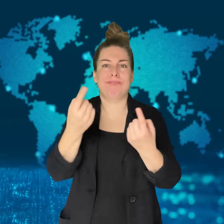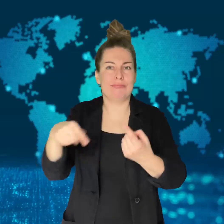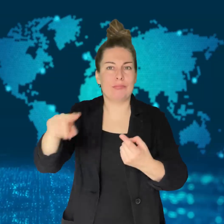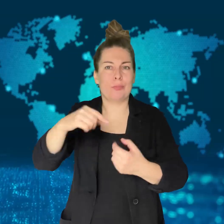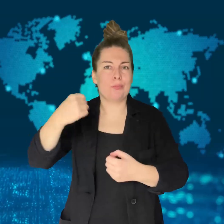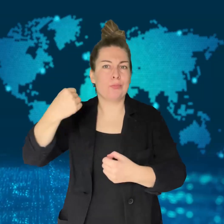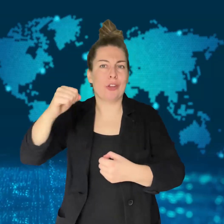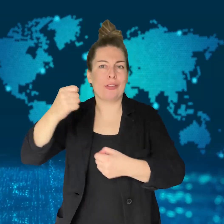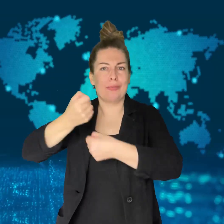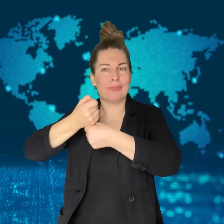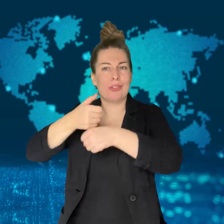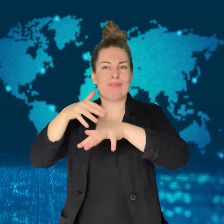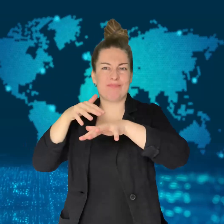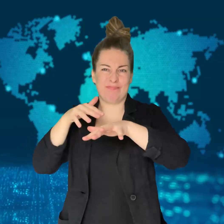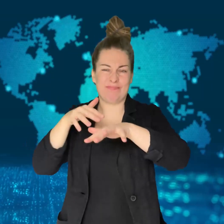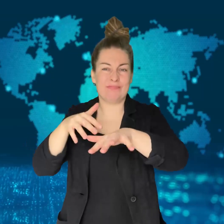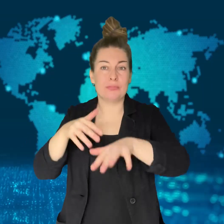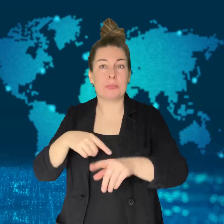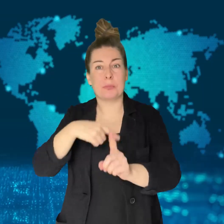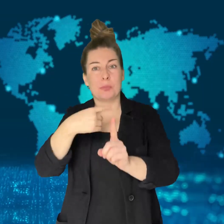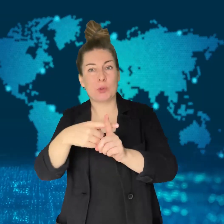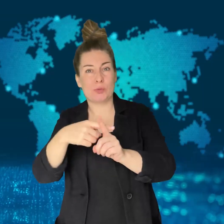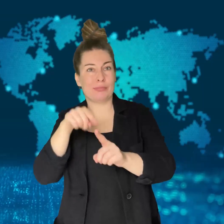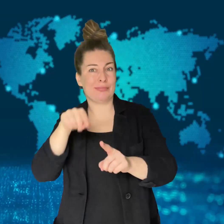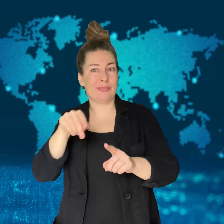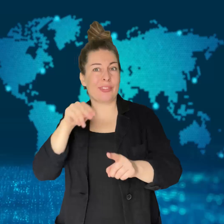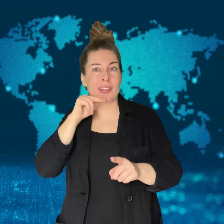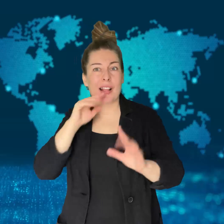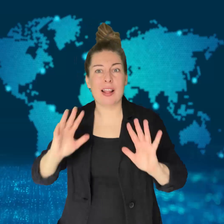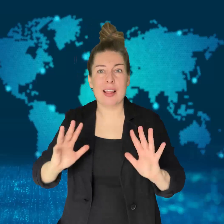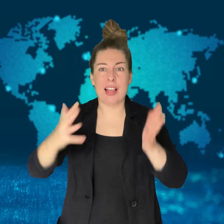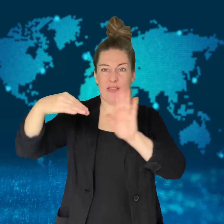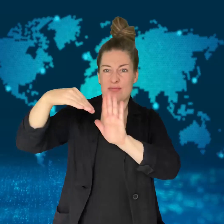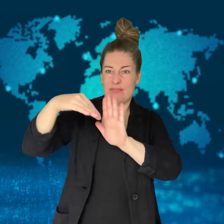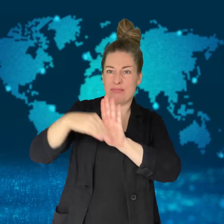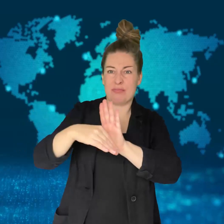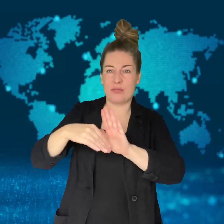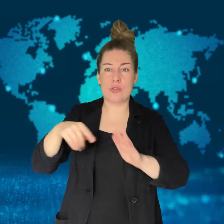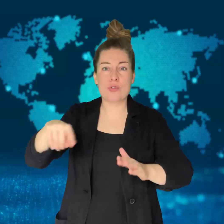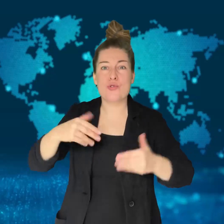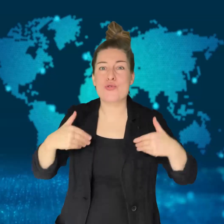resulting in protests.